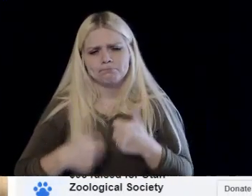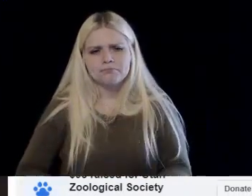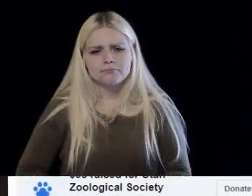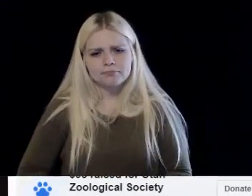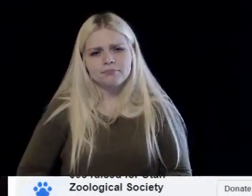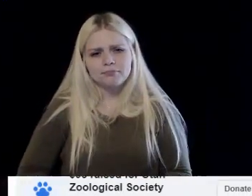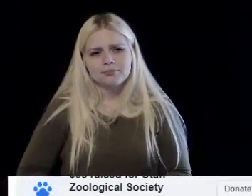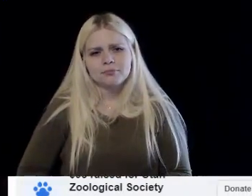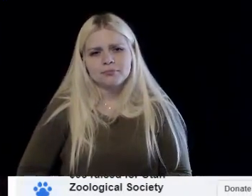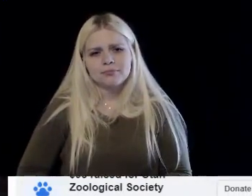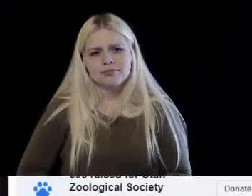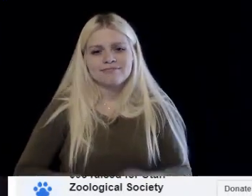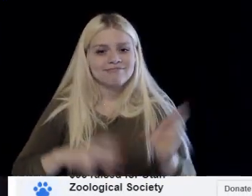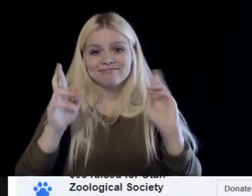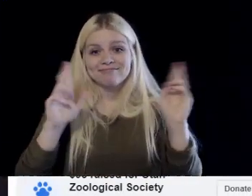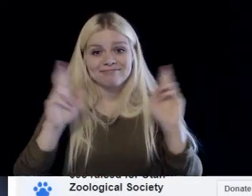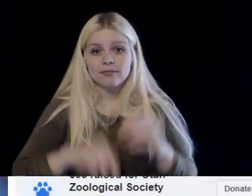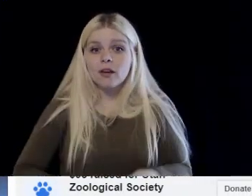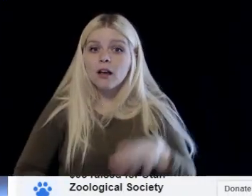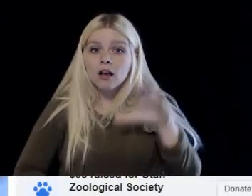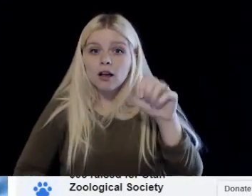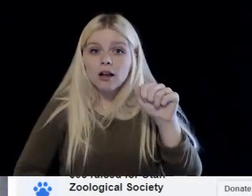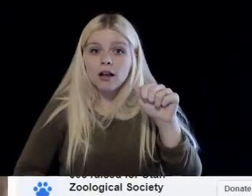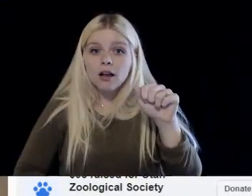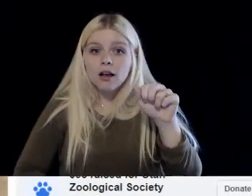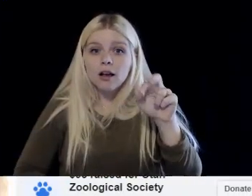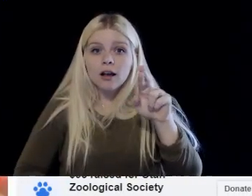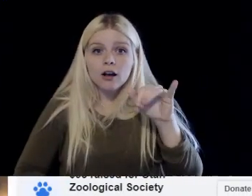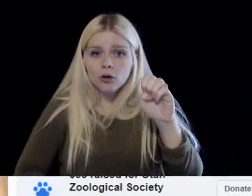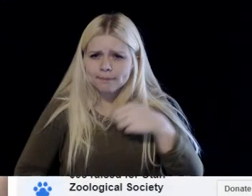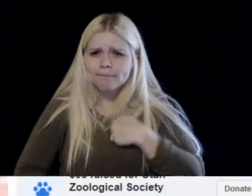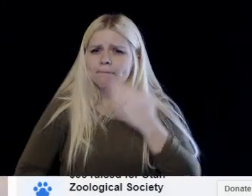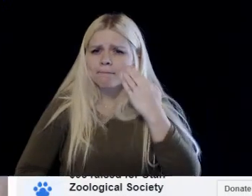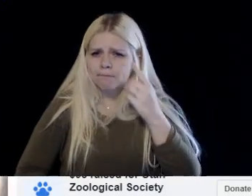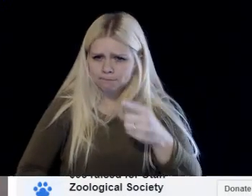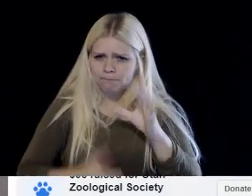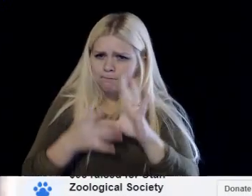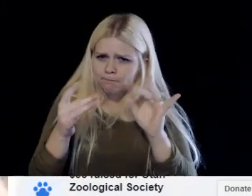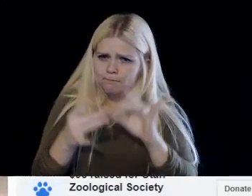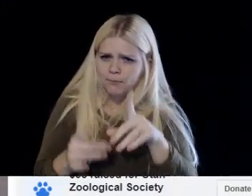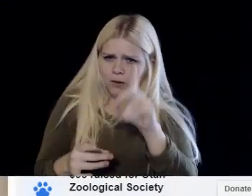Now Kerri, you had a great question about the term "enrichment". You do hear us say that a lot up here.